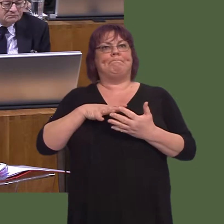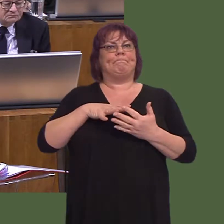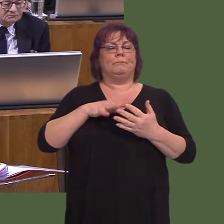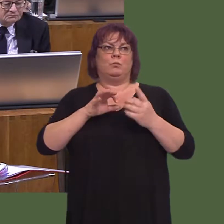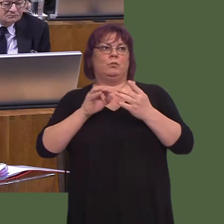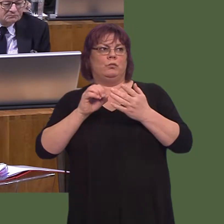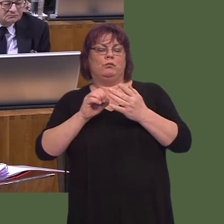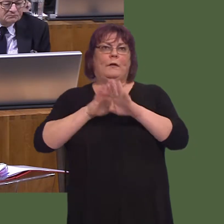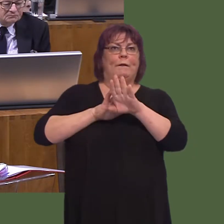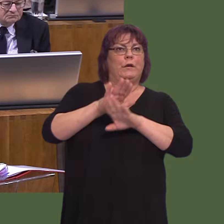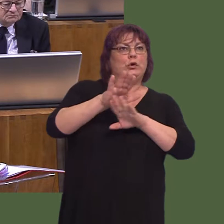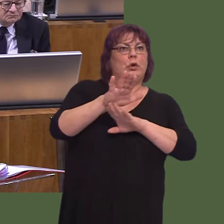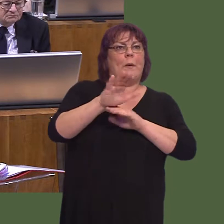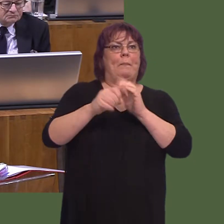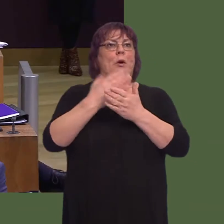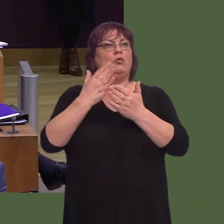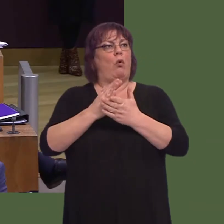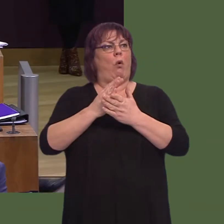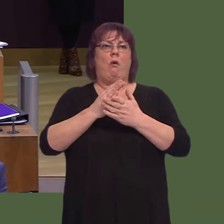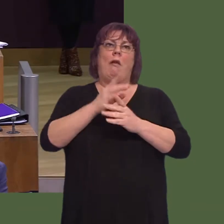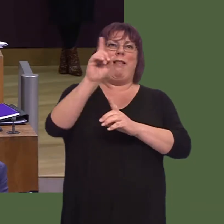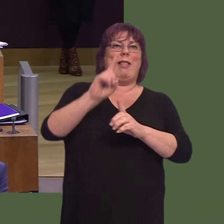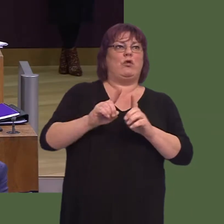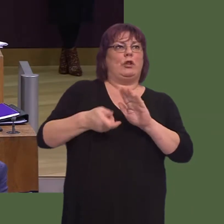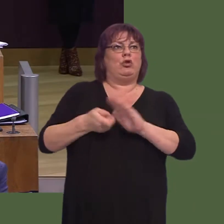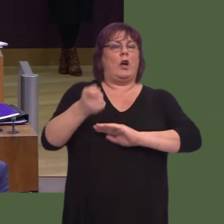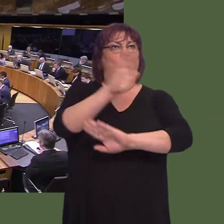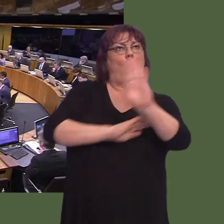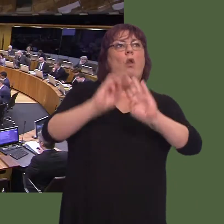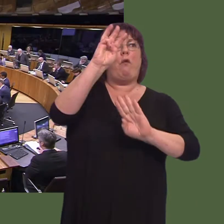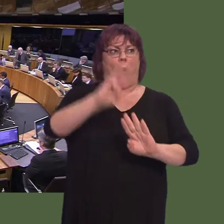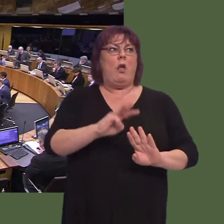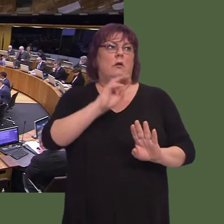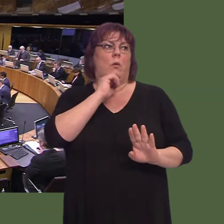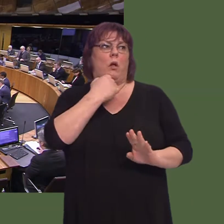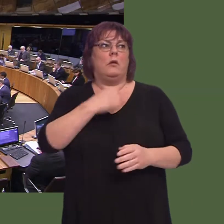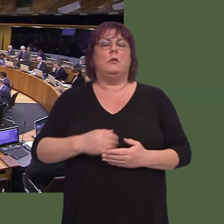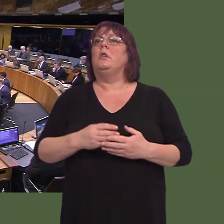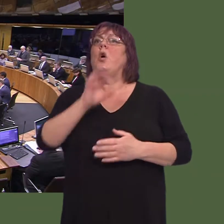We want to ensure that we have a pan-Wales network, and this is something being considered by the Minister. Neil Hamilton AM: 2.